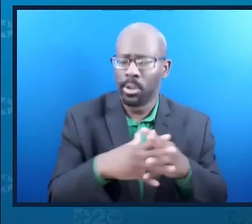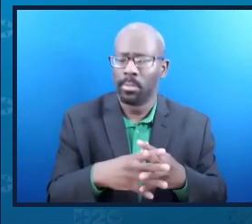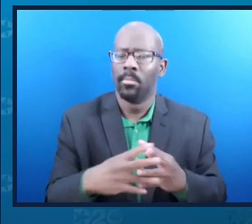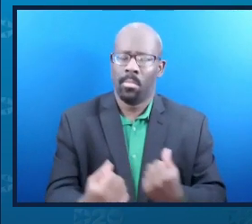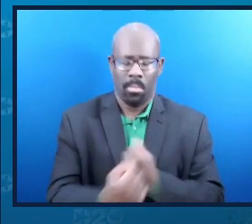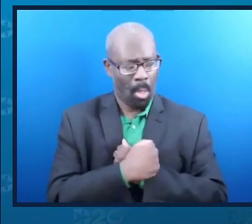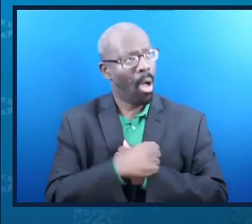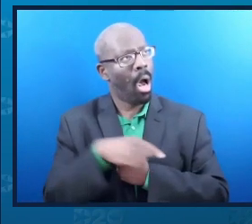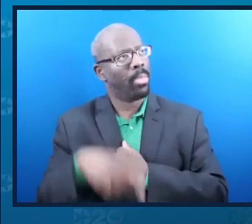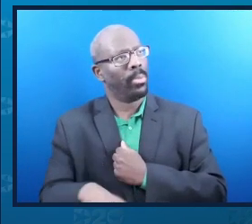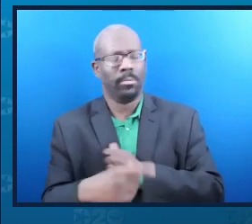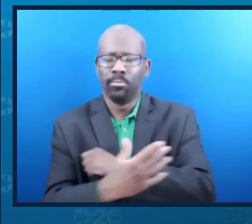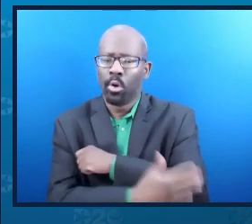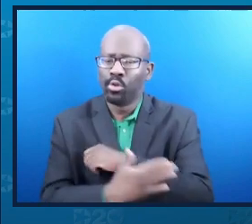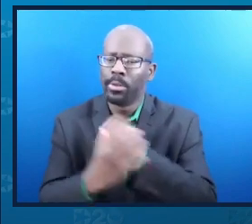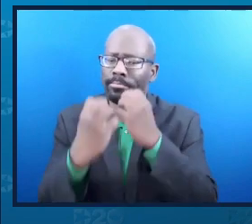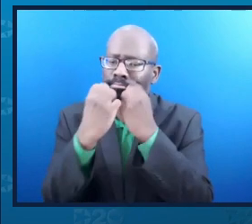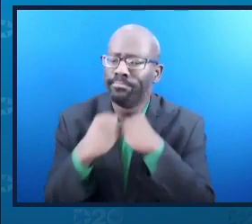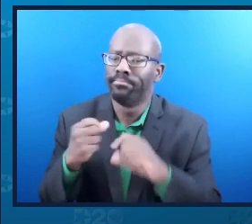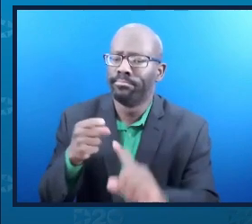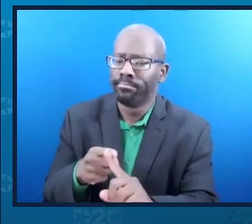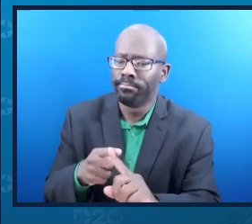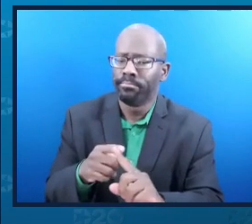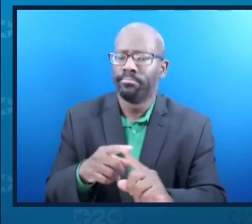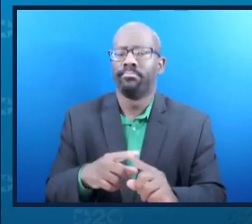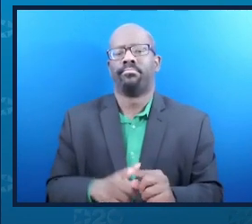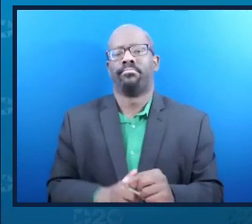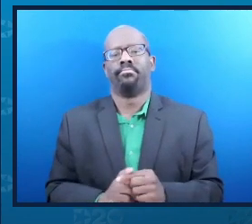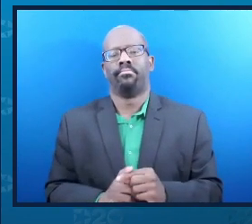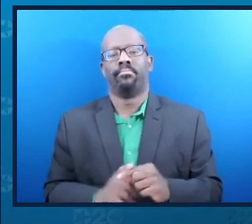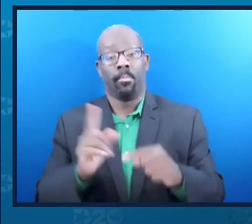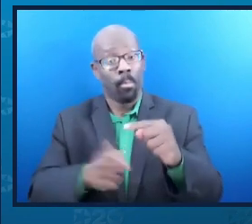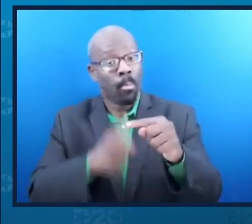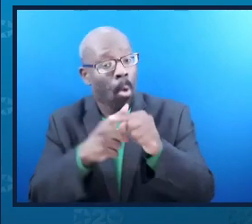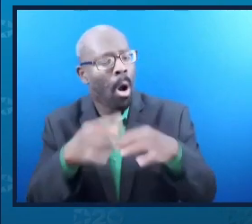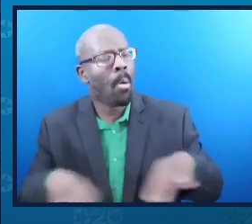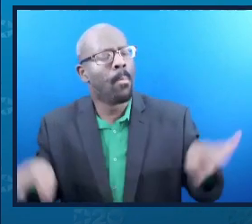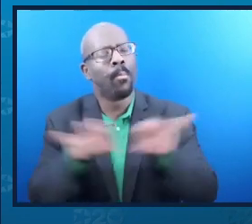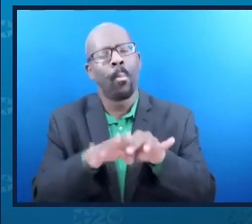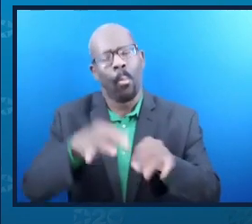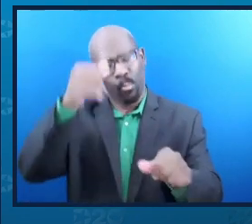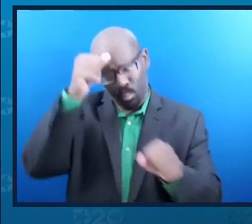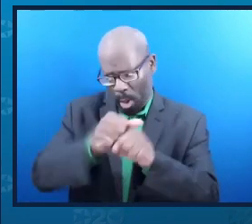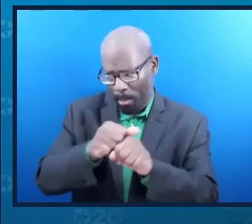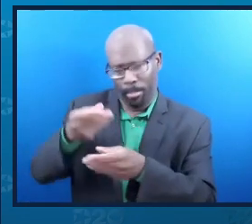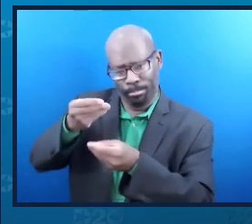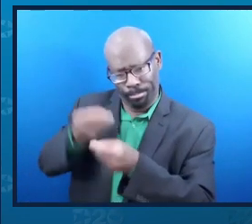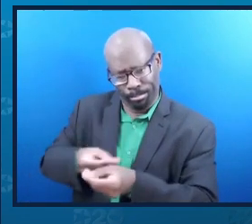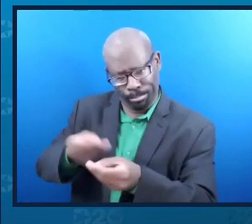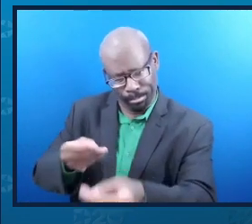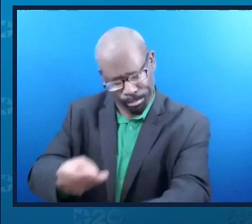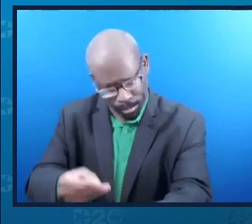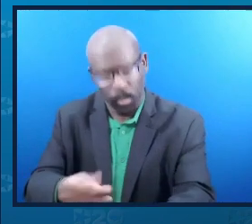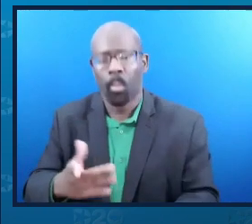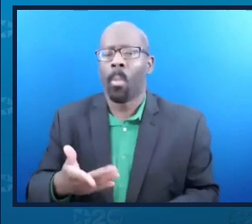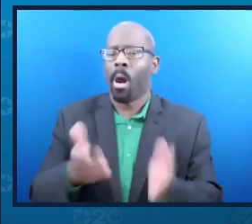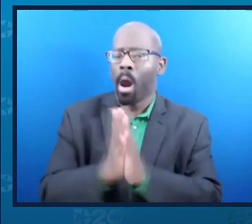END CURE FOR THE GENERATIONS, I